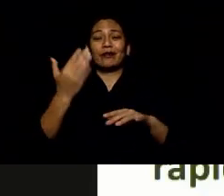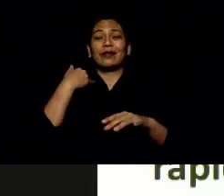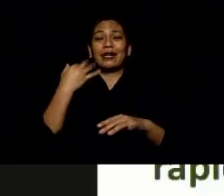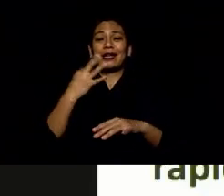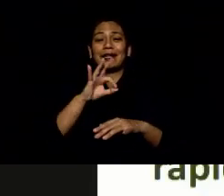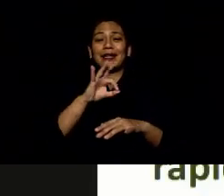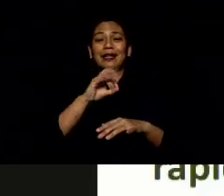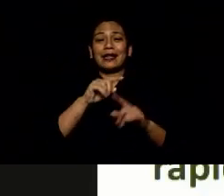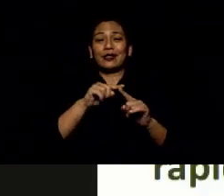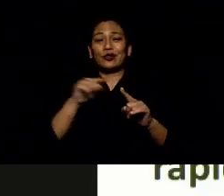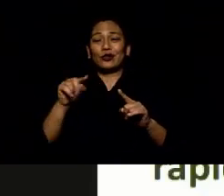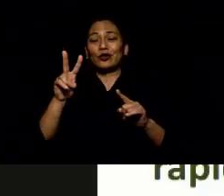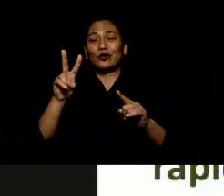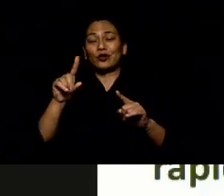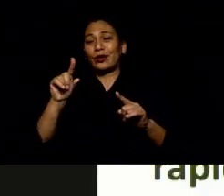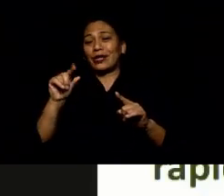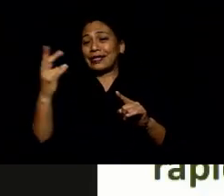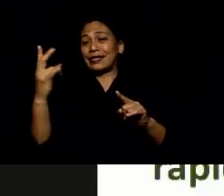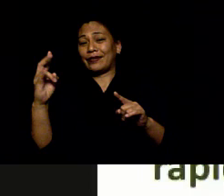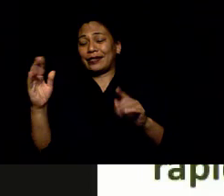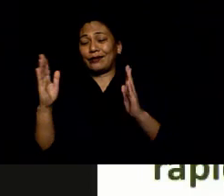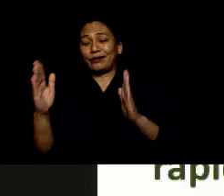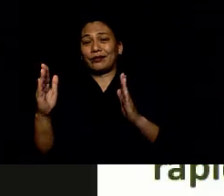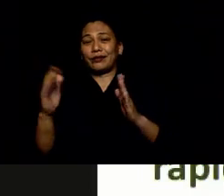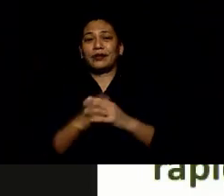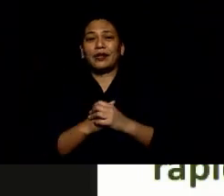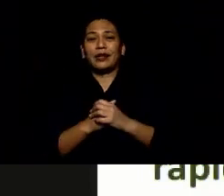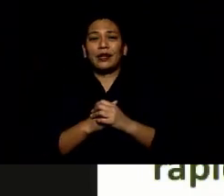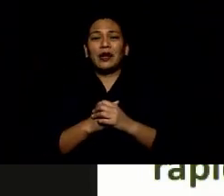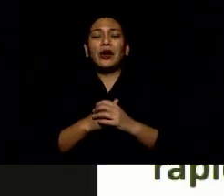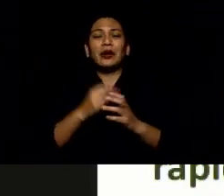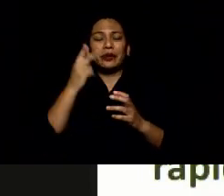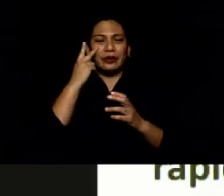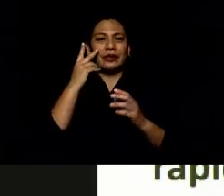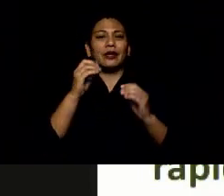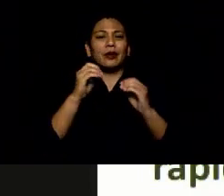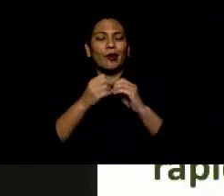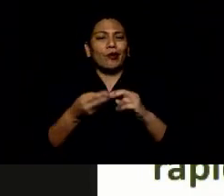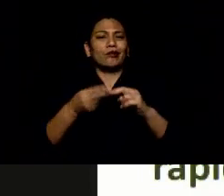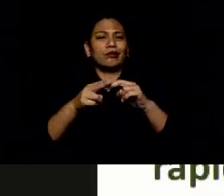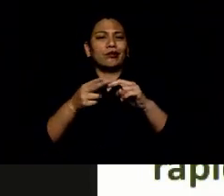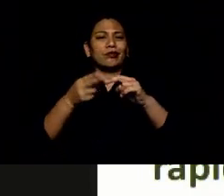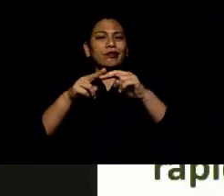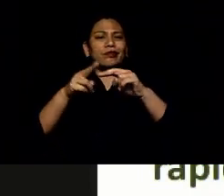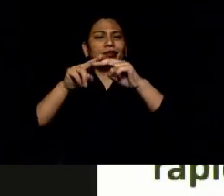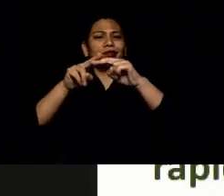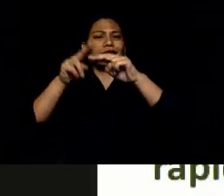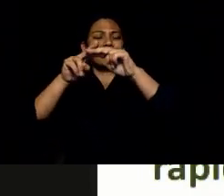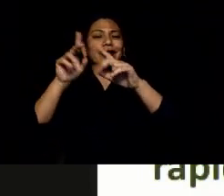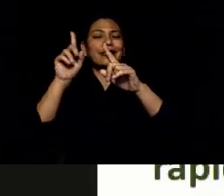And you can see that, um, they were rising up until about 2005, and then they